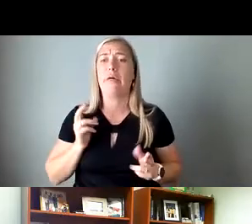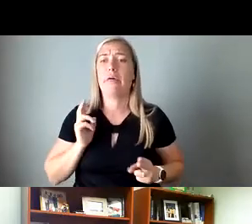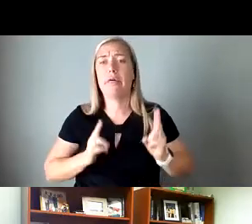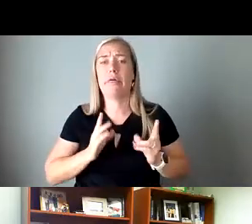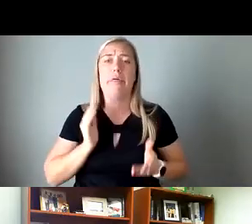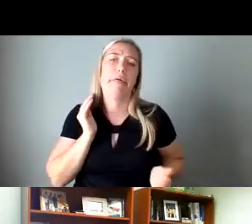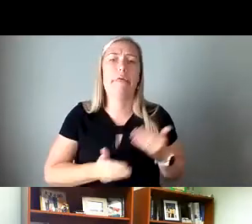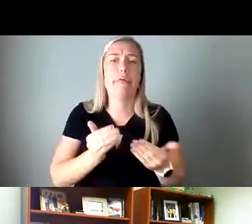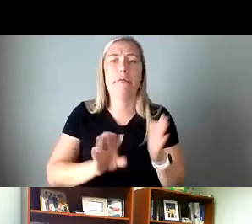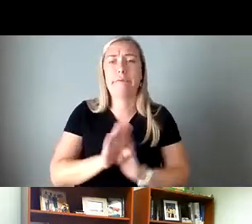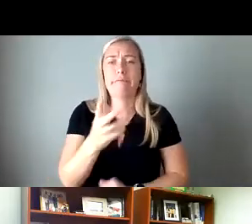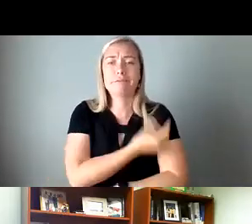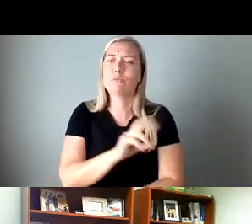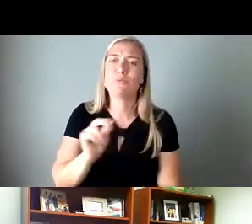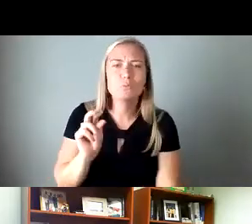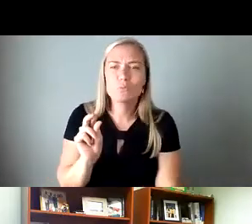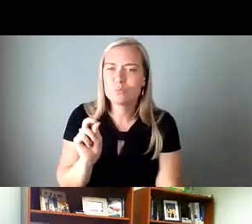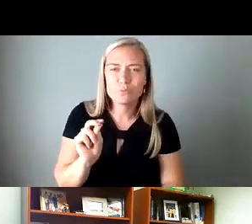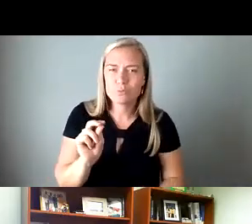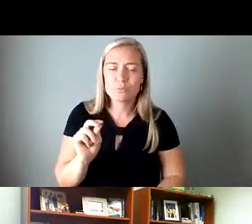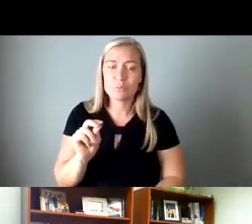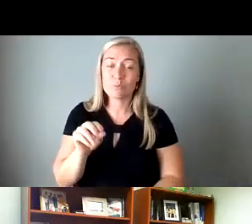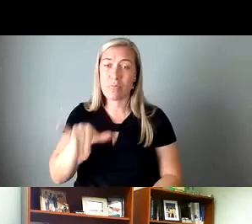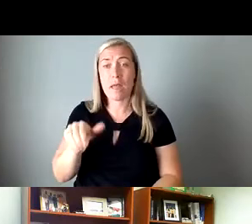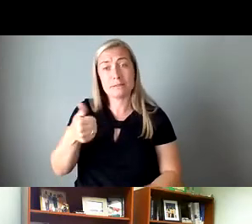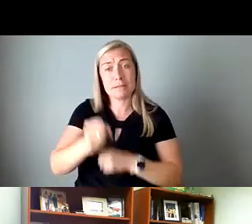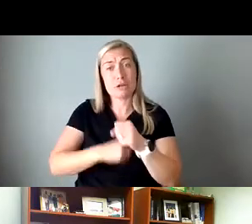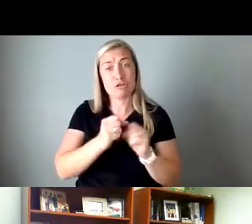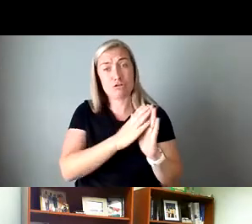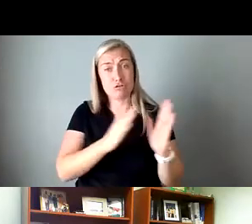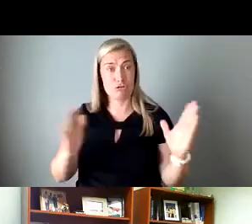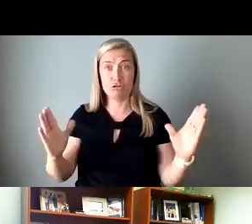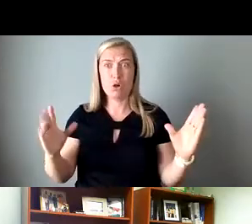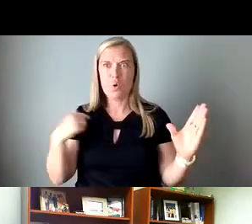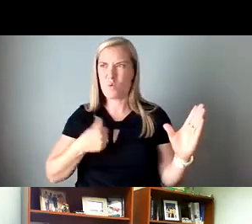fact everything that we would do in those 10 to 15 years just got compressed into a two-year timeline.